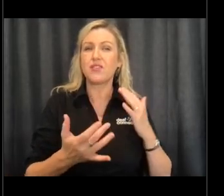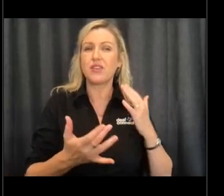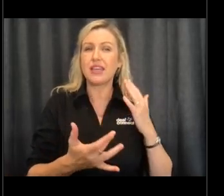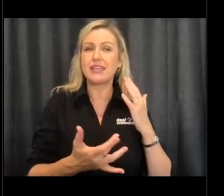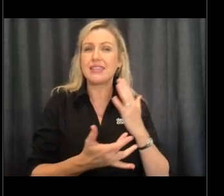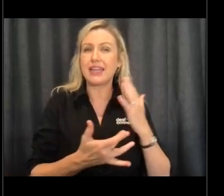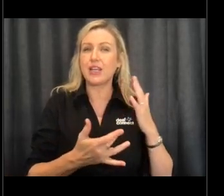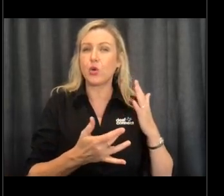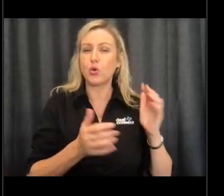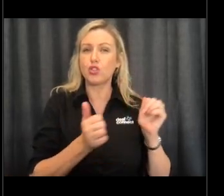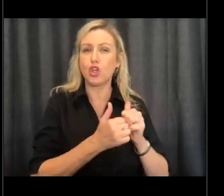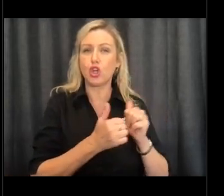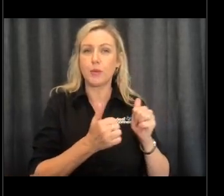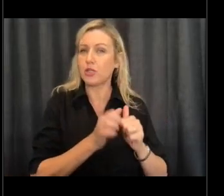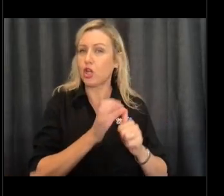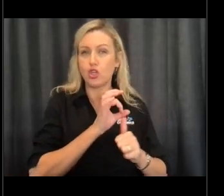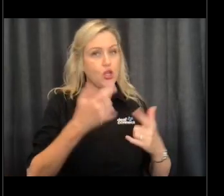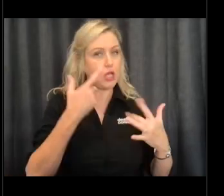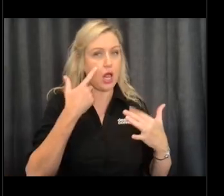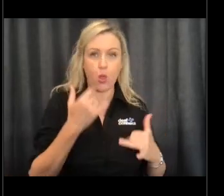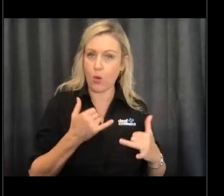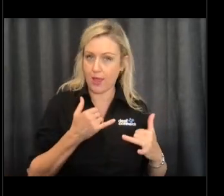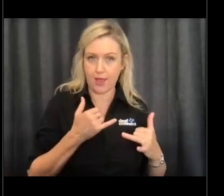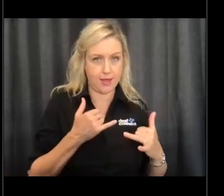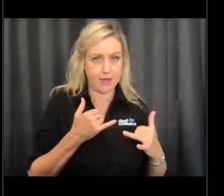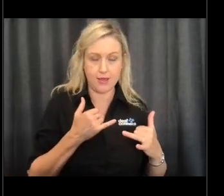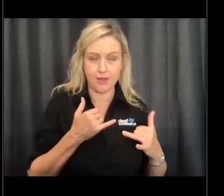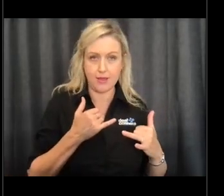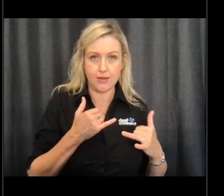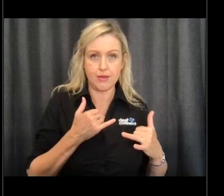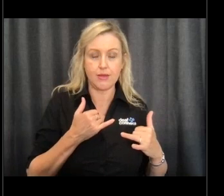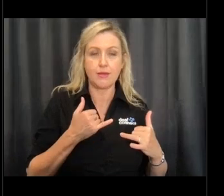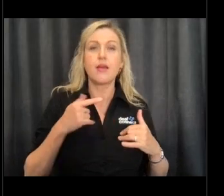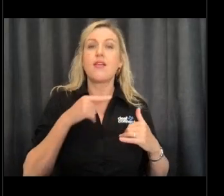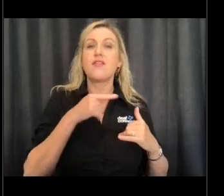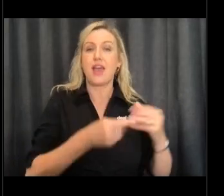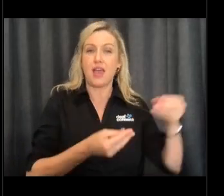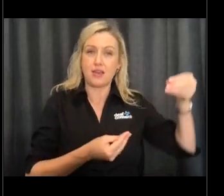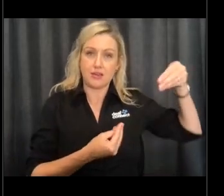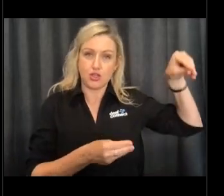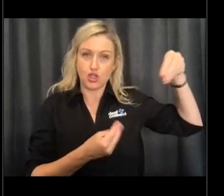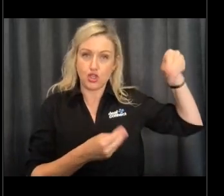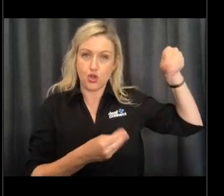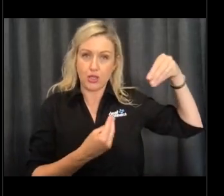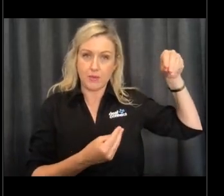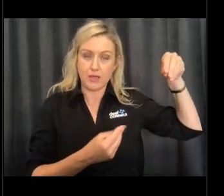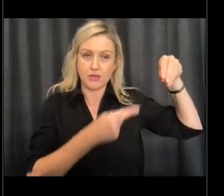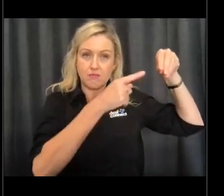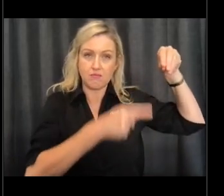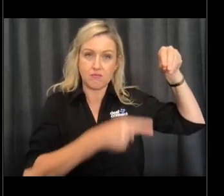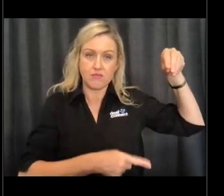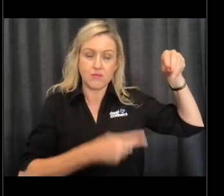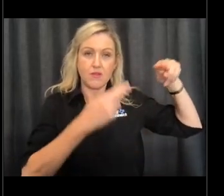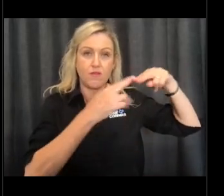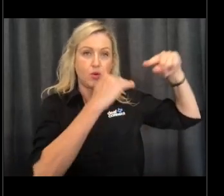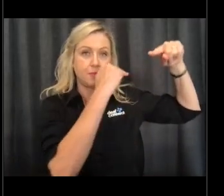by a builder. What the object of those documents are is to set out every single little thing, right